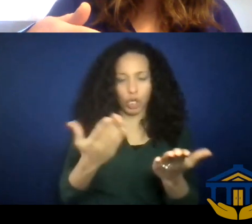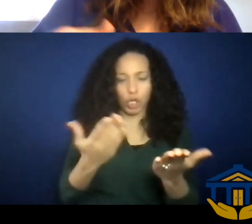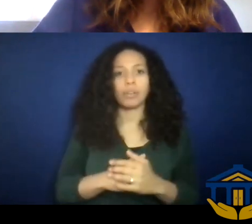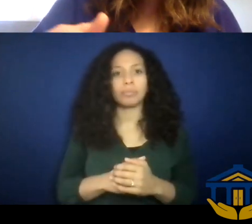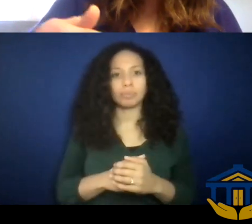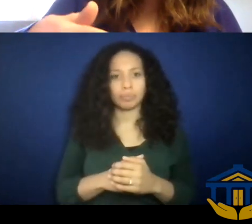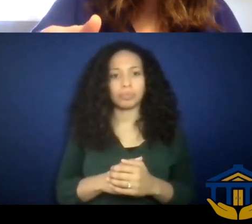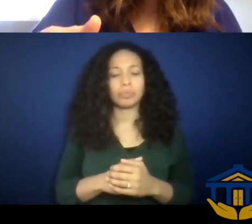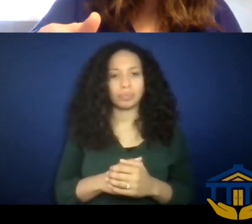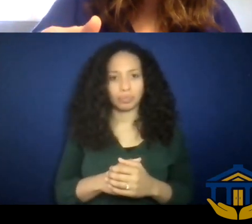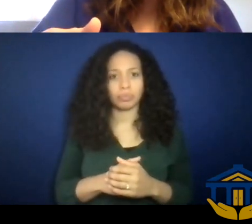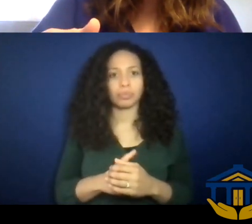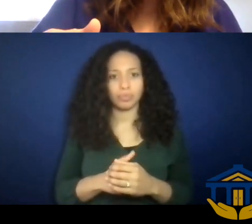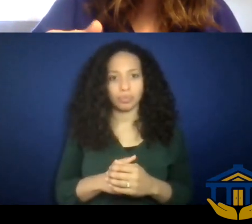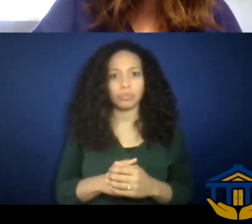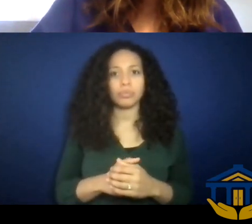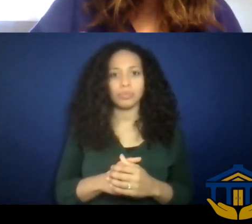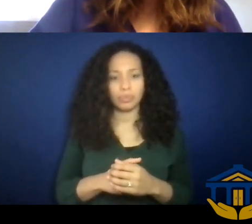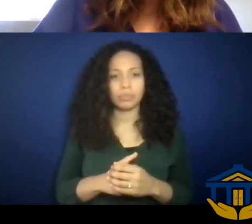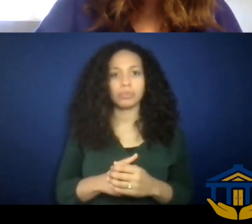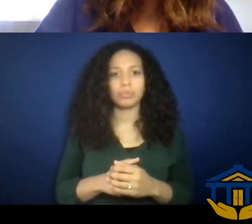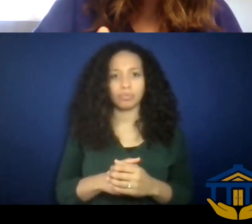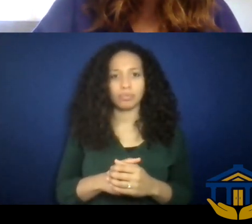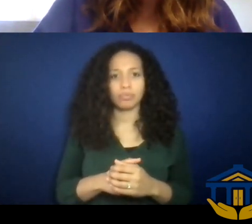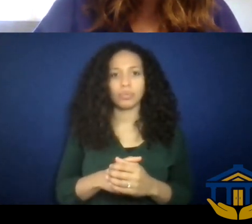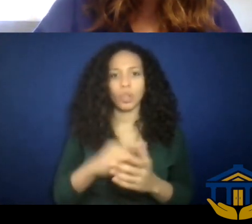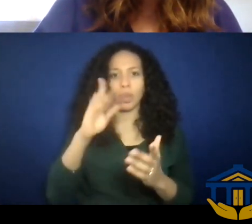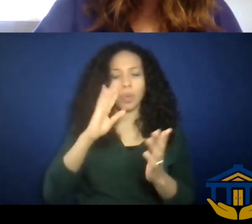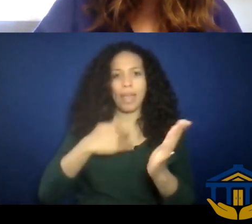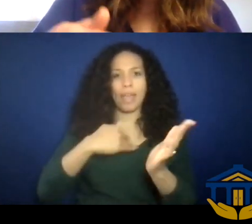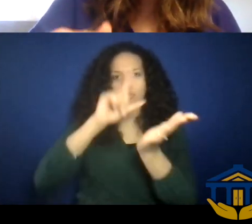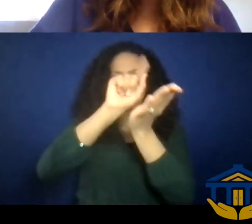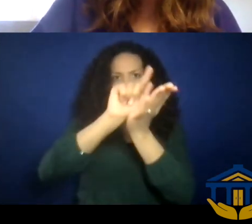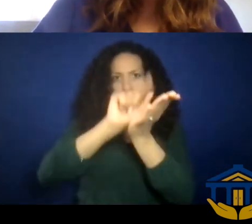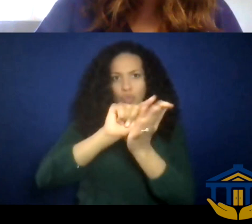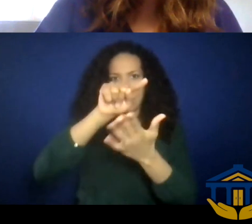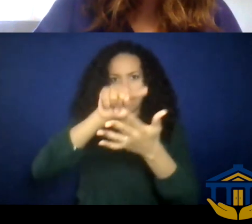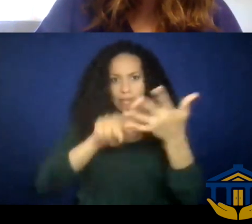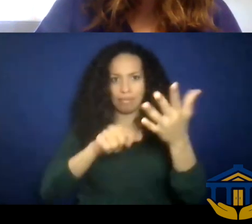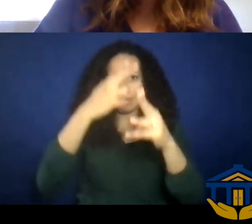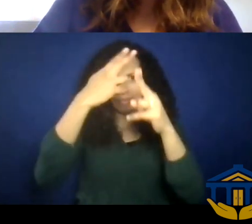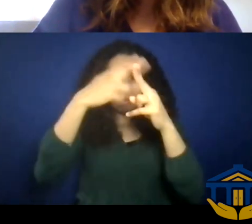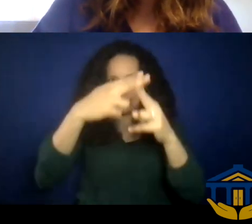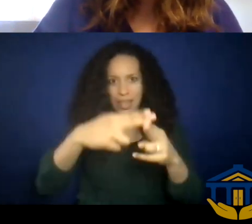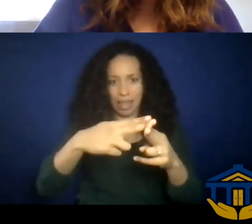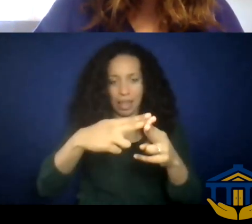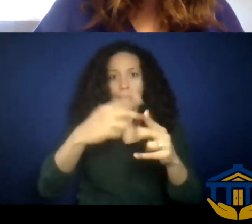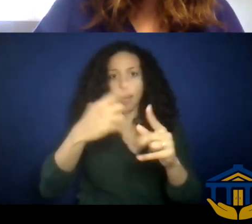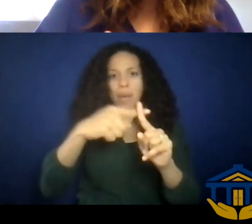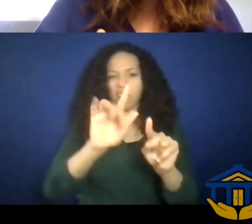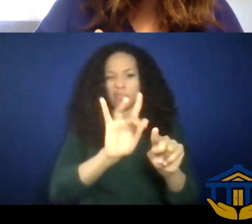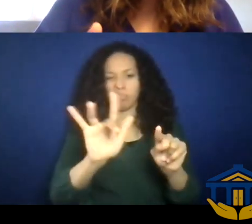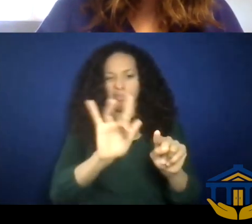was already auto populated. Anyone who attended that was not already on the list. So sometimes